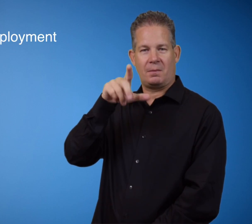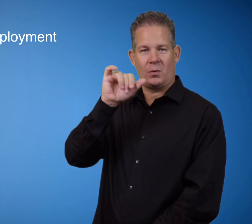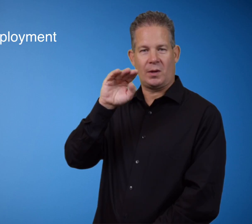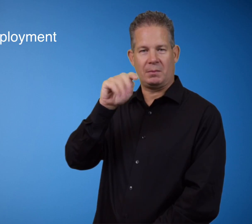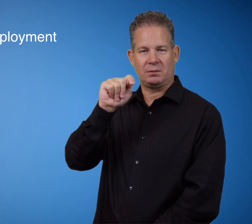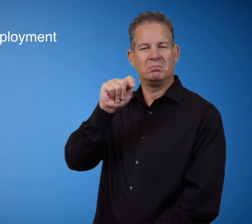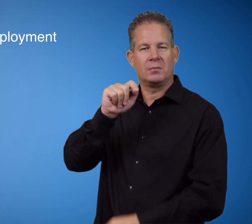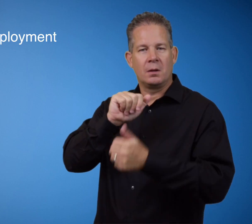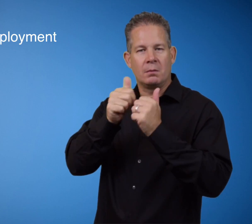Competitive employment.